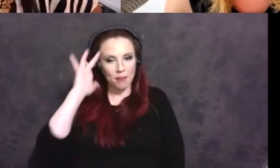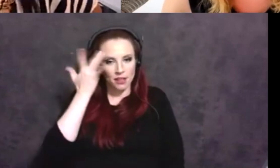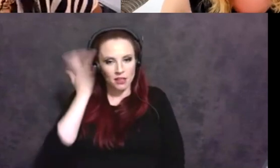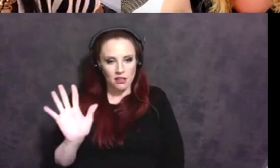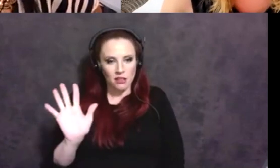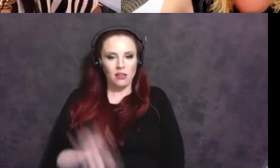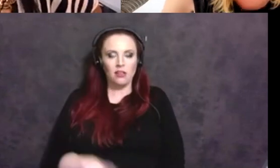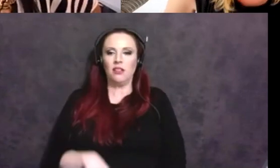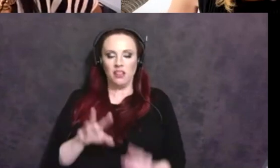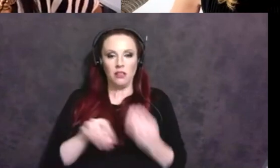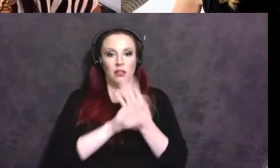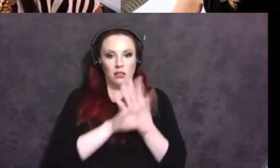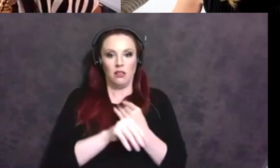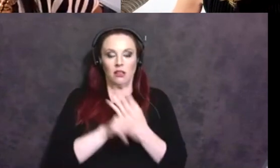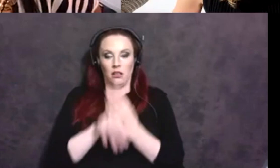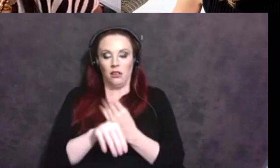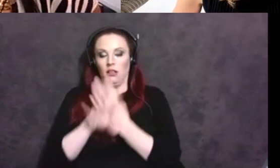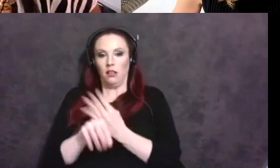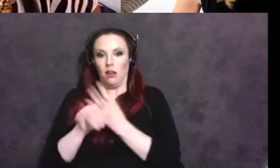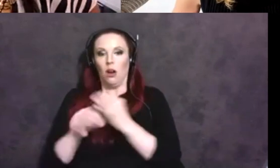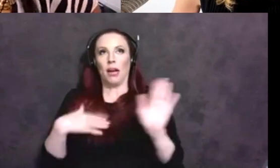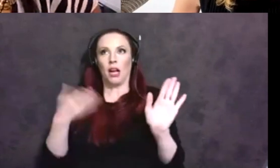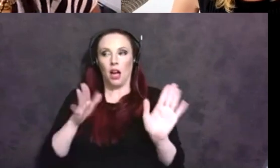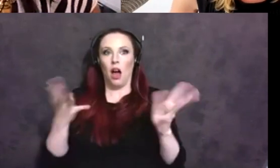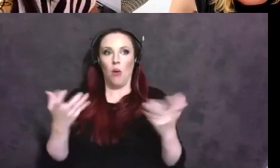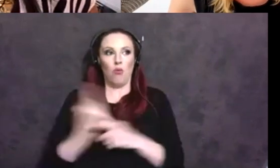example, I literally have been back-to-back Zoom calls. Me and Zoom are like best friends